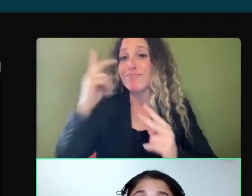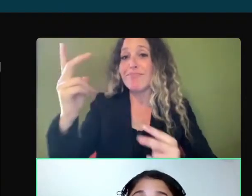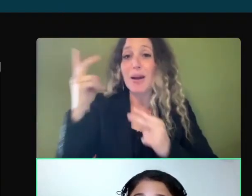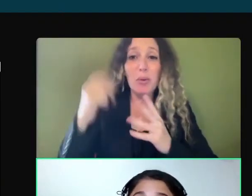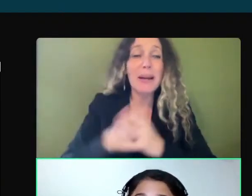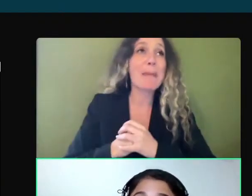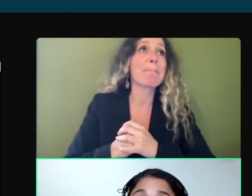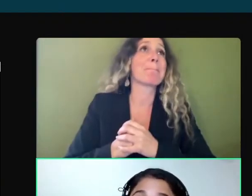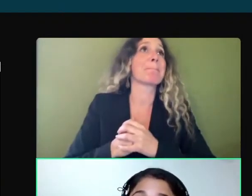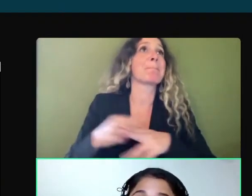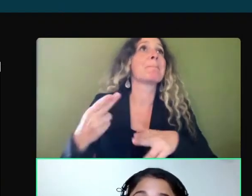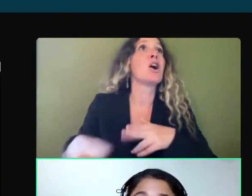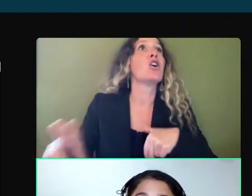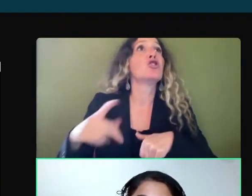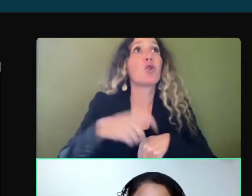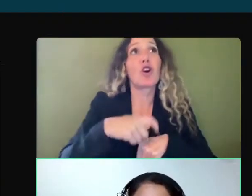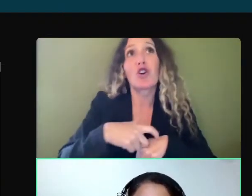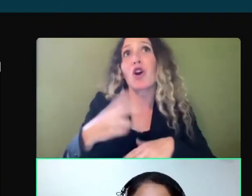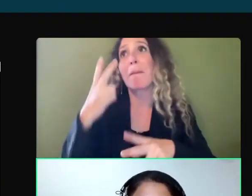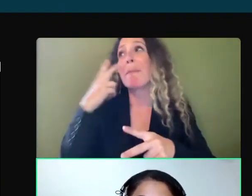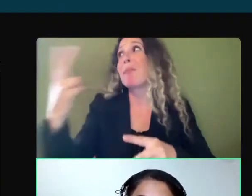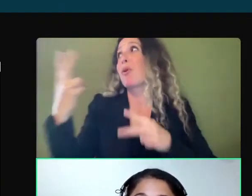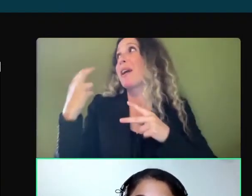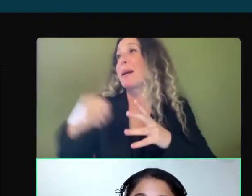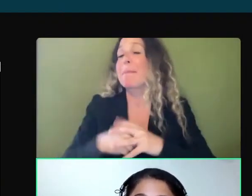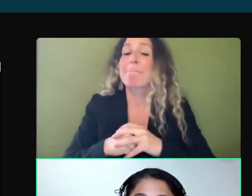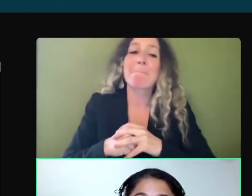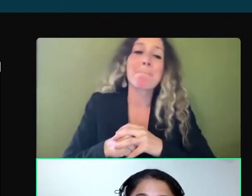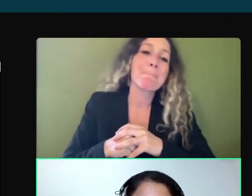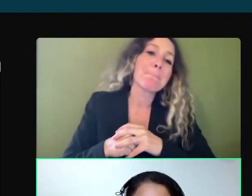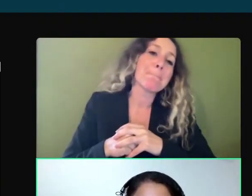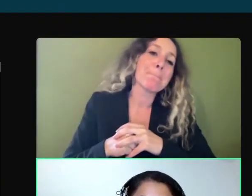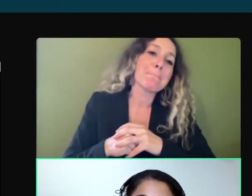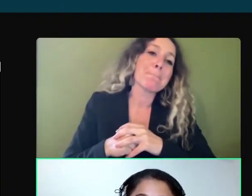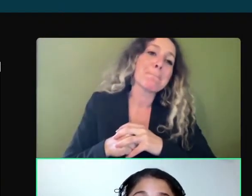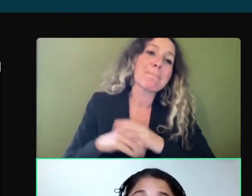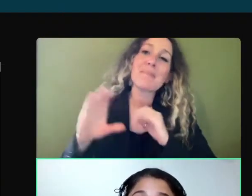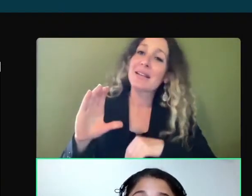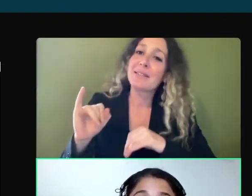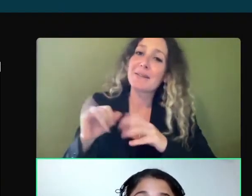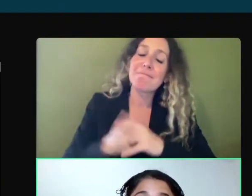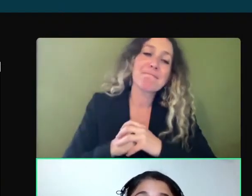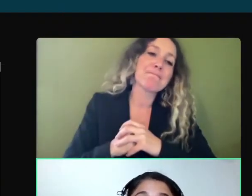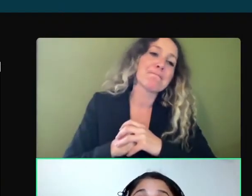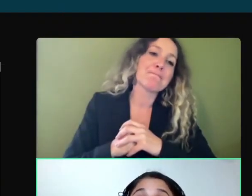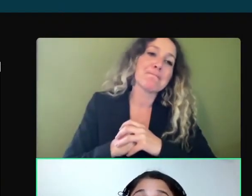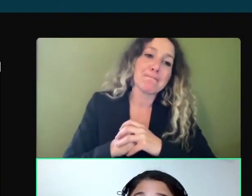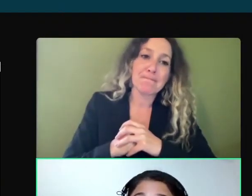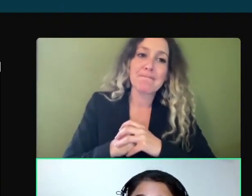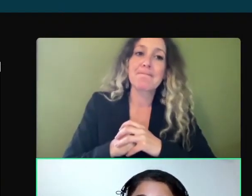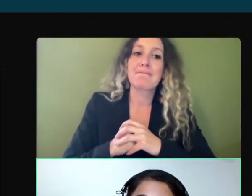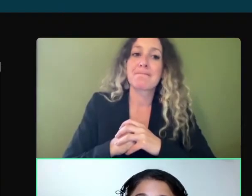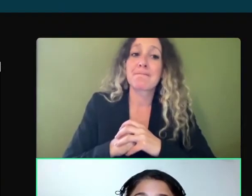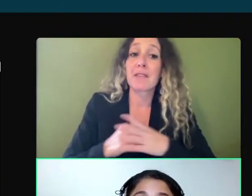as short-term memory as a cognitive impairment that's frequently noted, as well as attention.